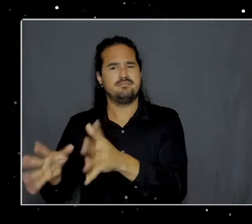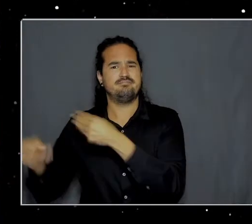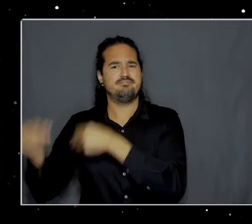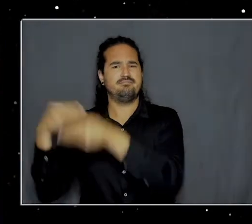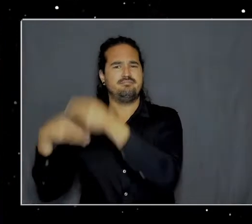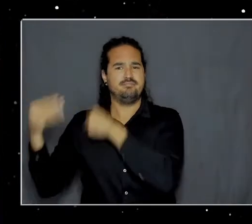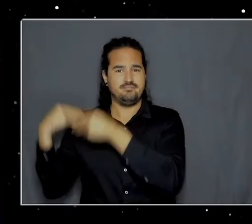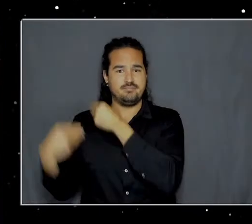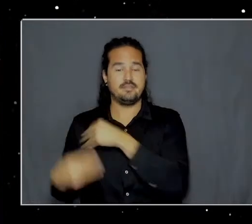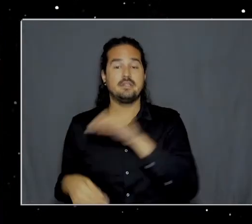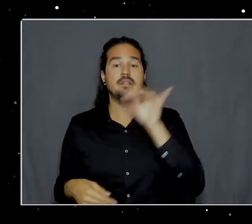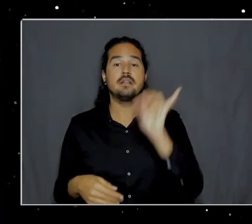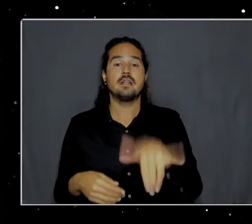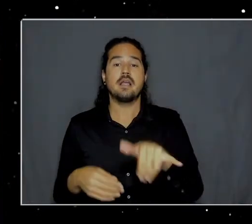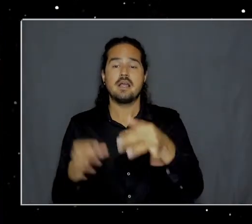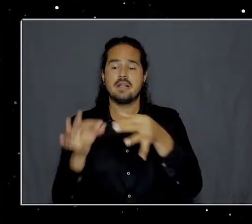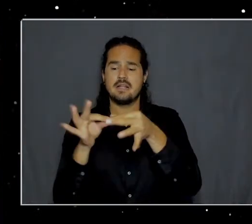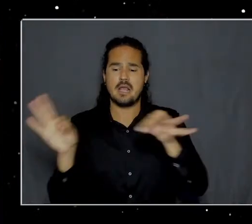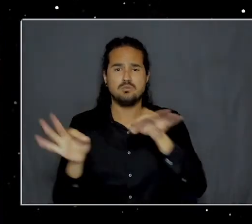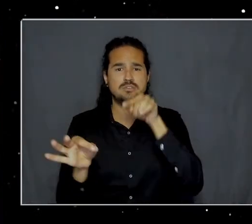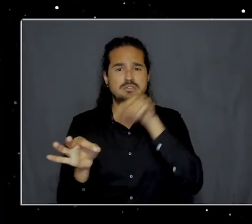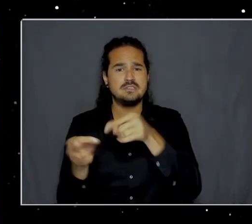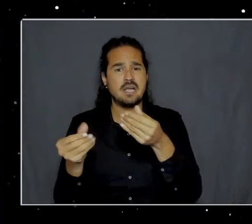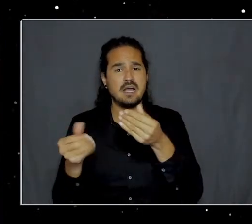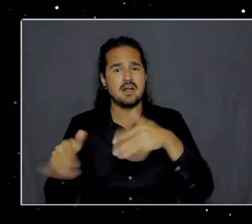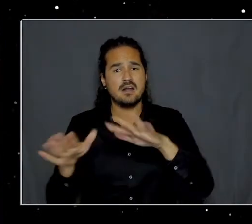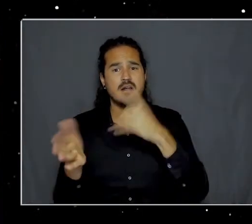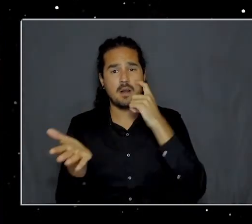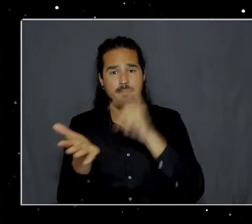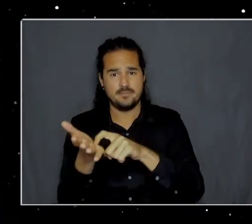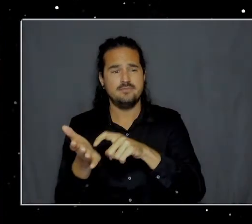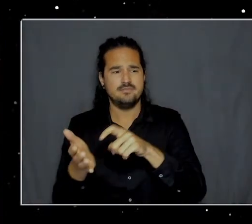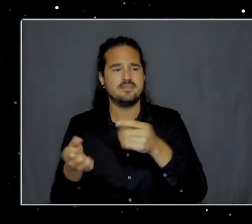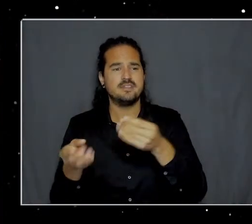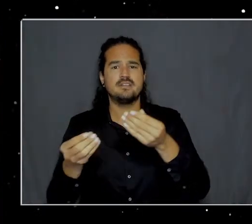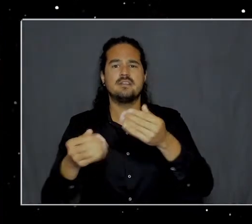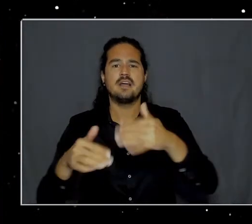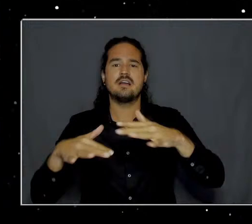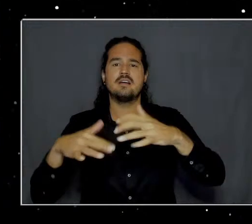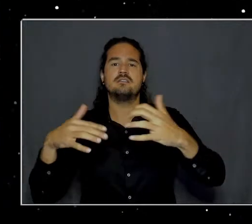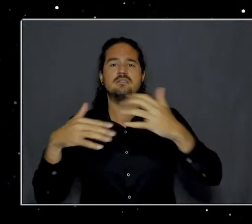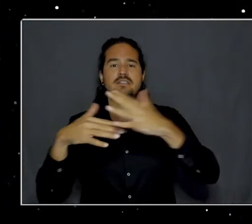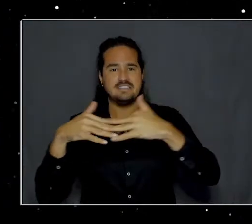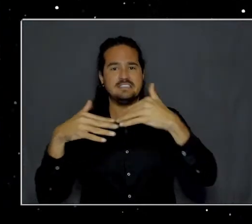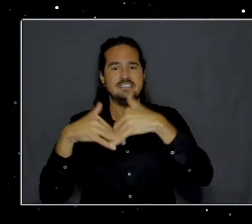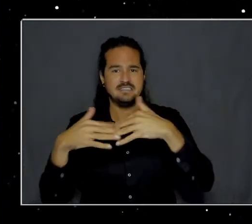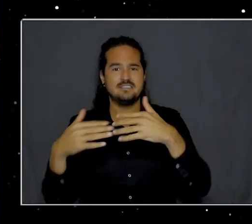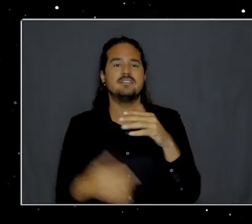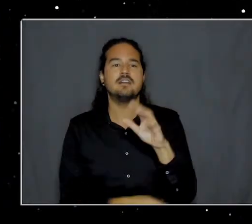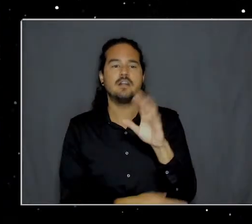THE LANGUAGE WE ACKNOWLEDGE THAT WE ARE ON INDIGENOUS LAND OF THE COAST SALISH PEOPLES.